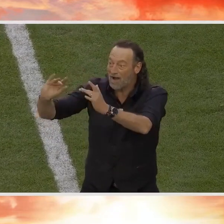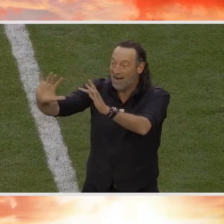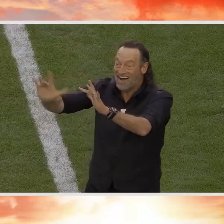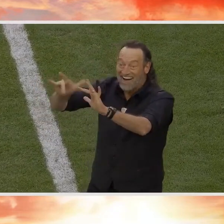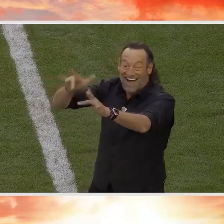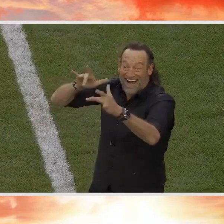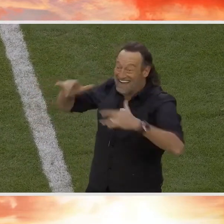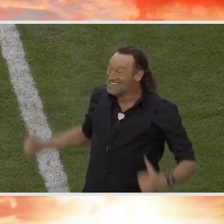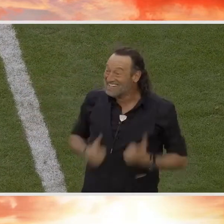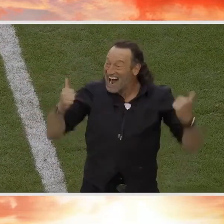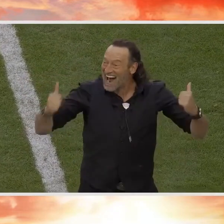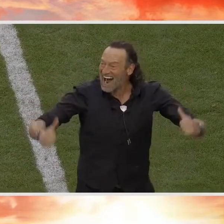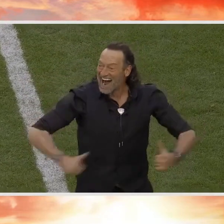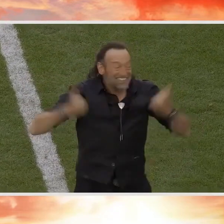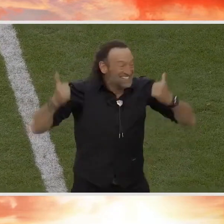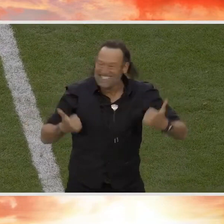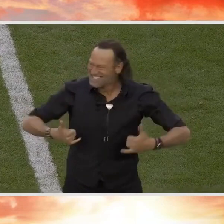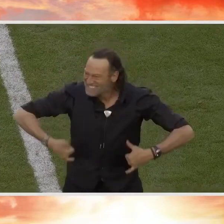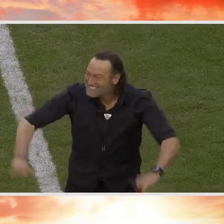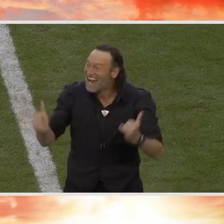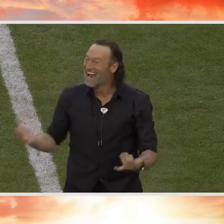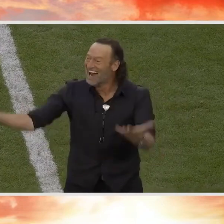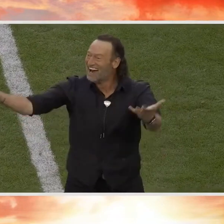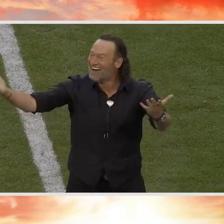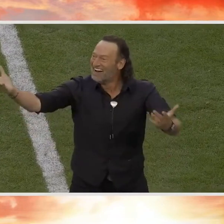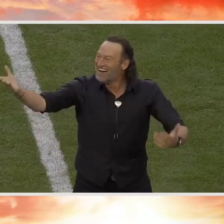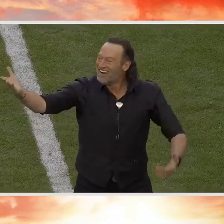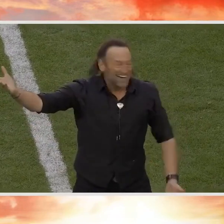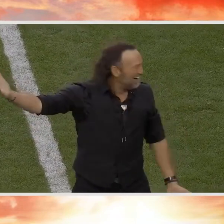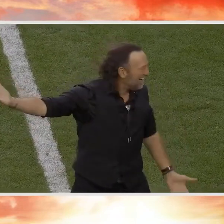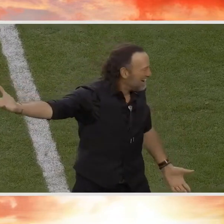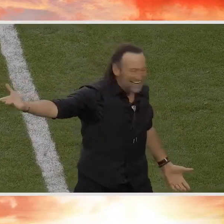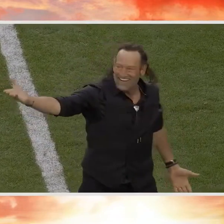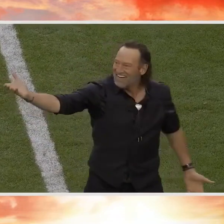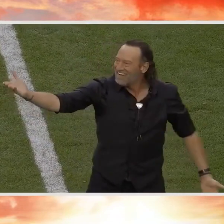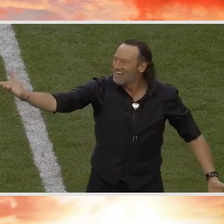by side so that you can enjoy the interpretation of what's going on.